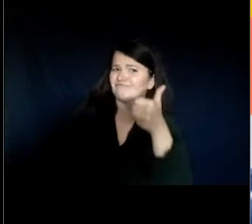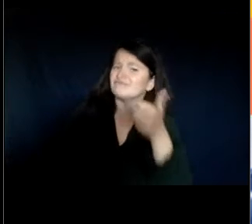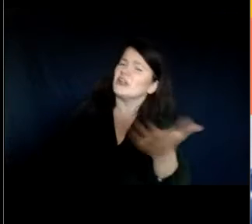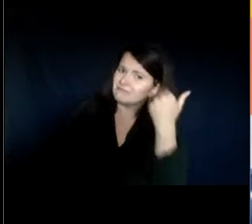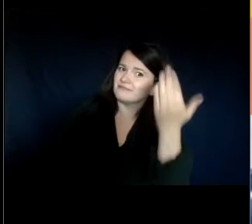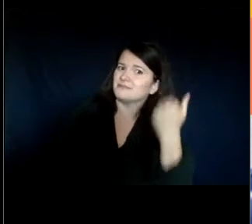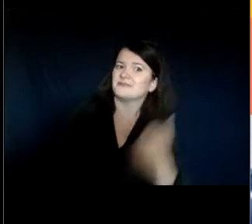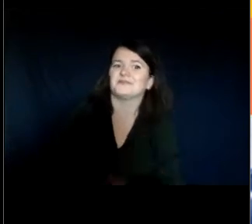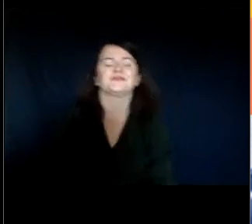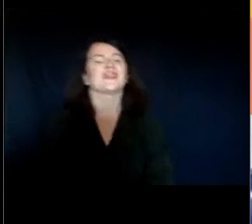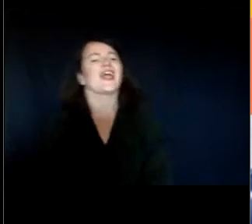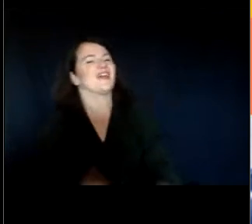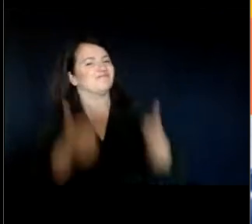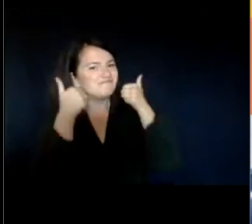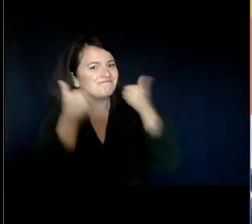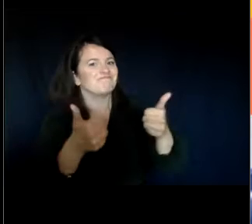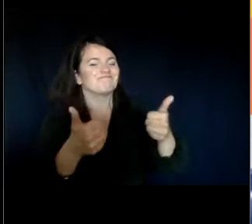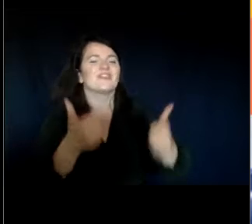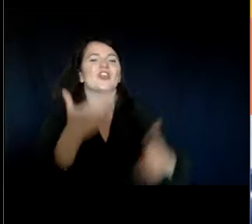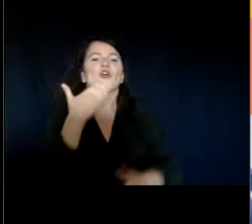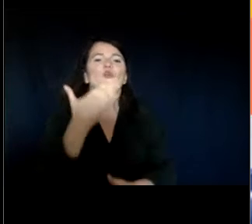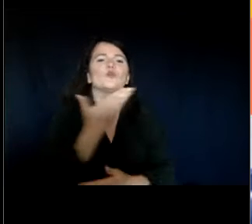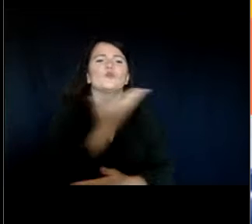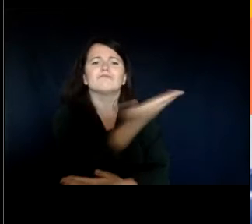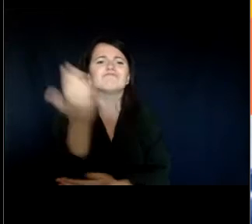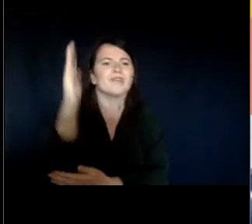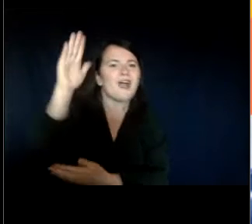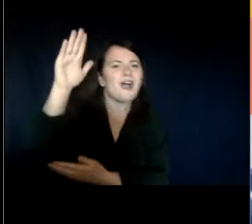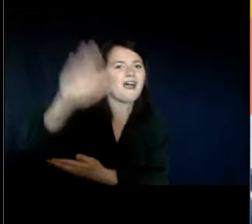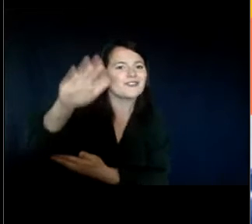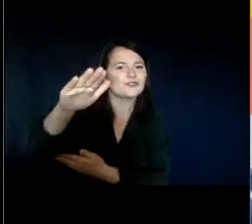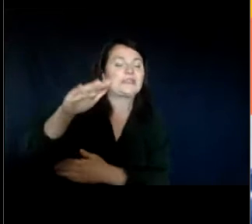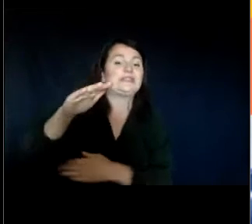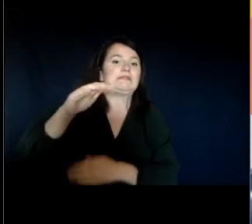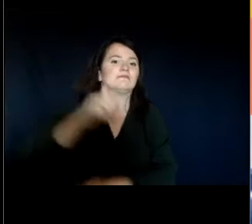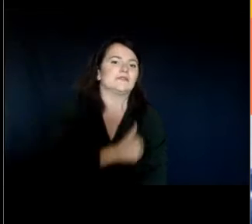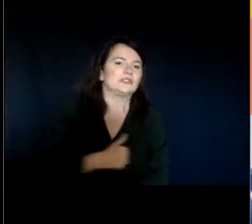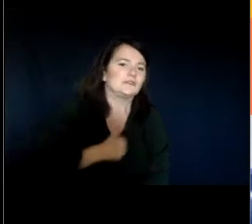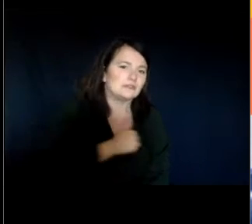Good afternoon. Apologies for not being able to be online,